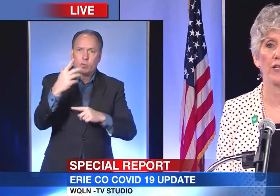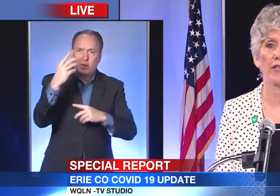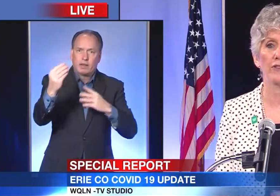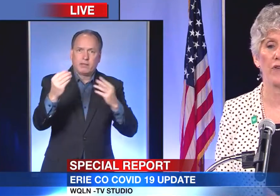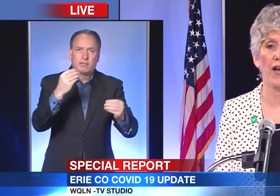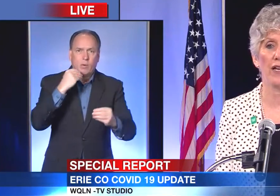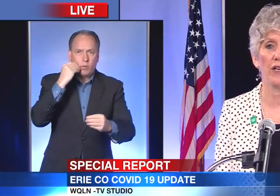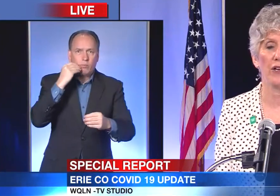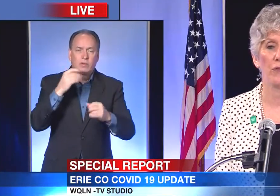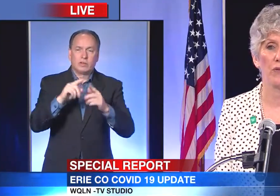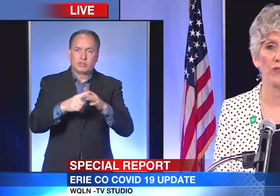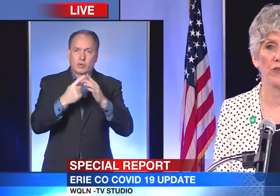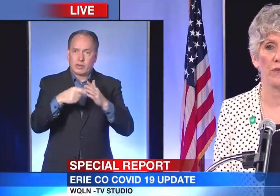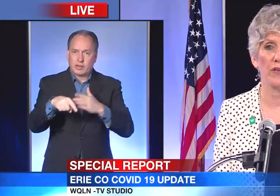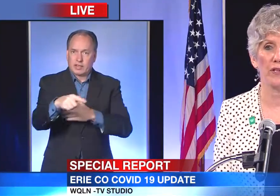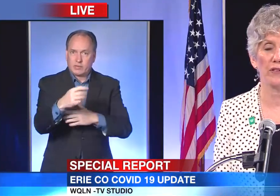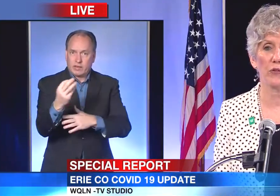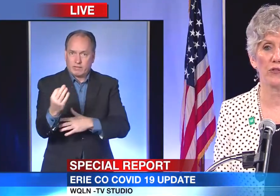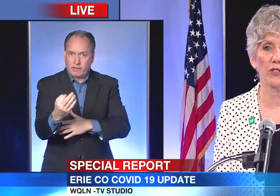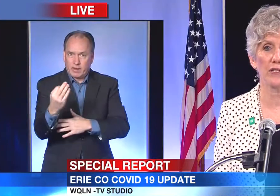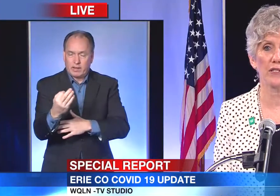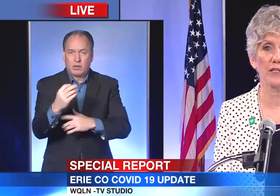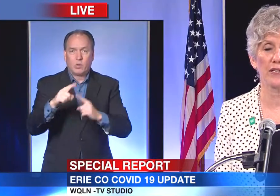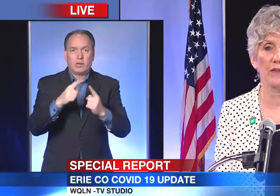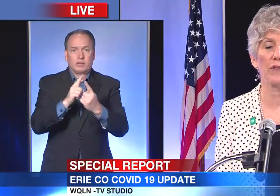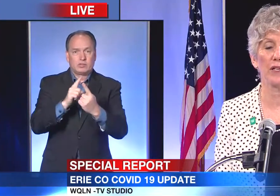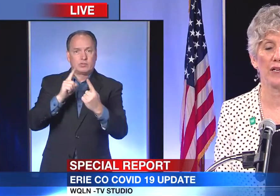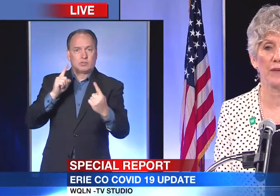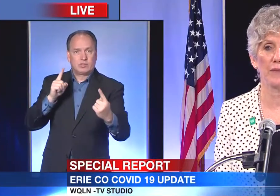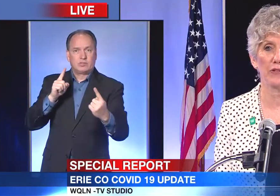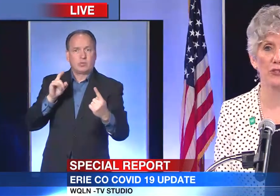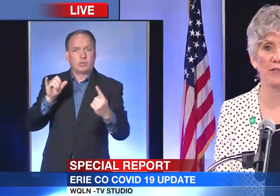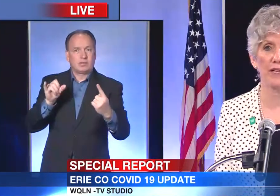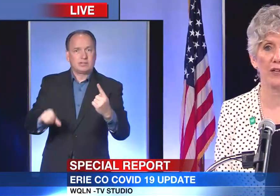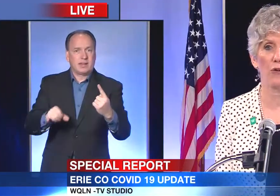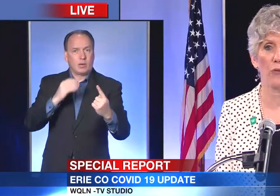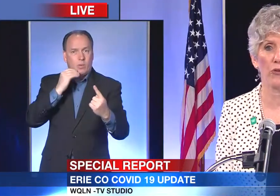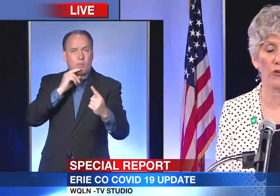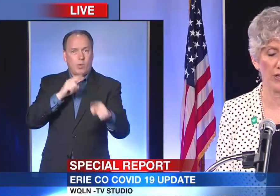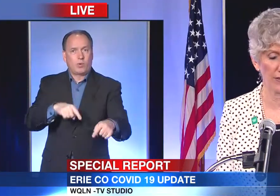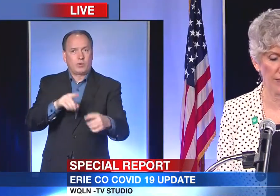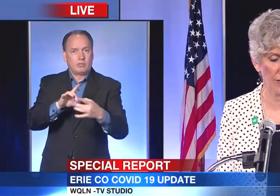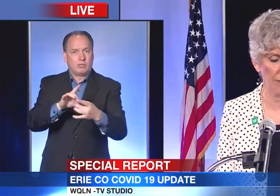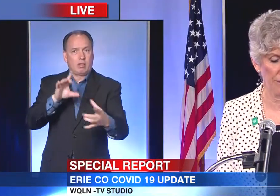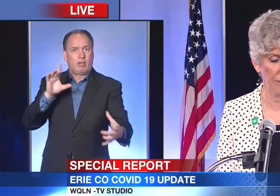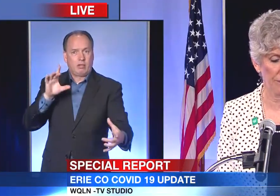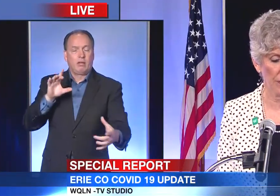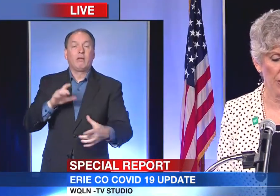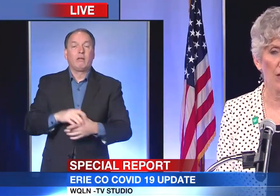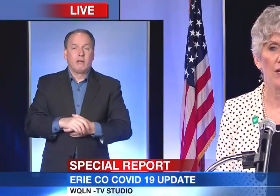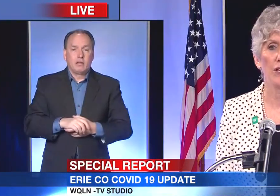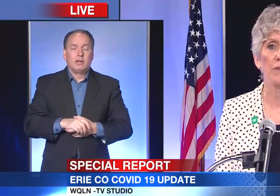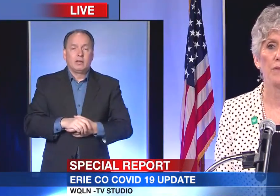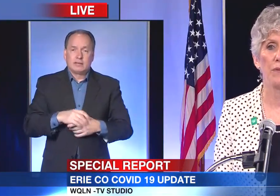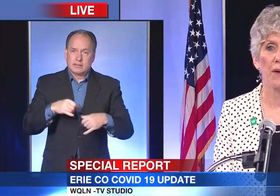CONTINUE TO TAKE PRECAUTIONS, THOUGH, WHEN YOU LEAVE HOME STARTING NEXT FRIDAY WHEN THE SOCIAL DISTANCING -- EXCUSE ME,